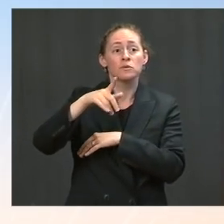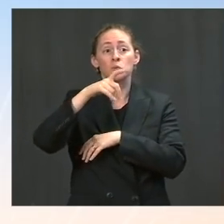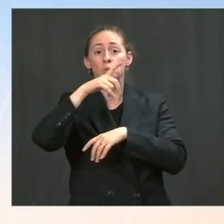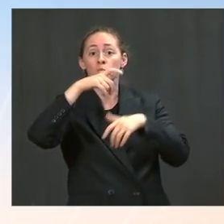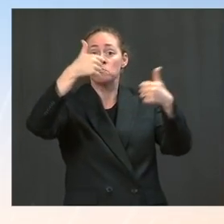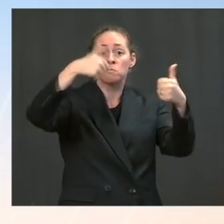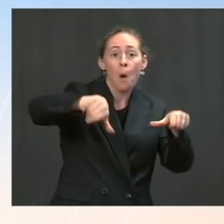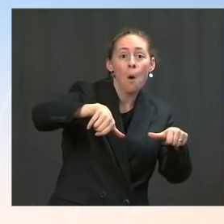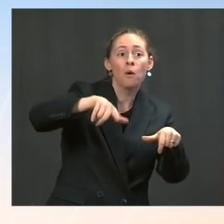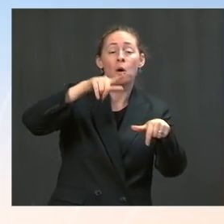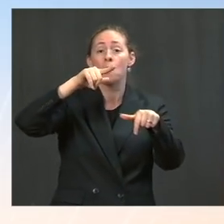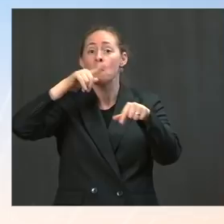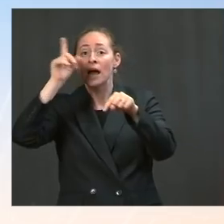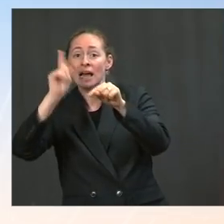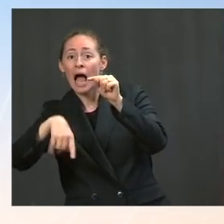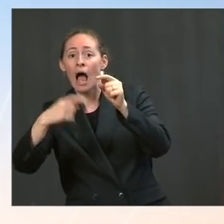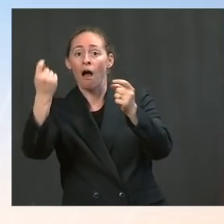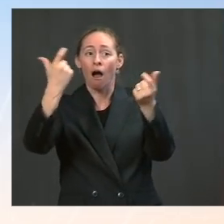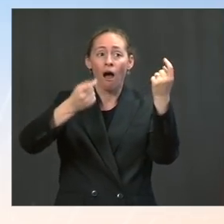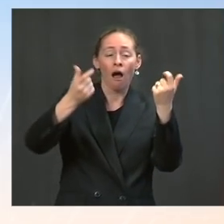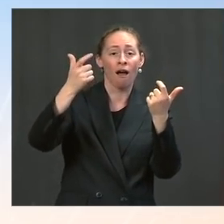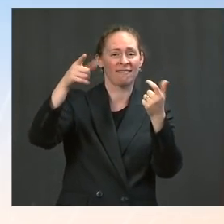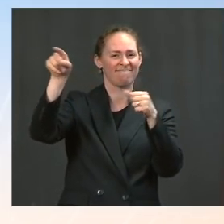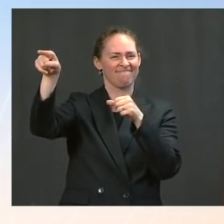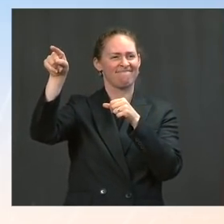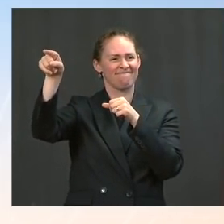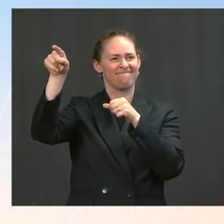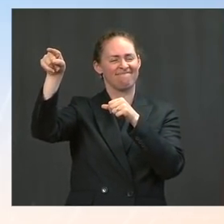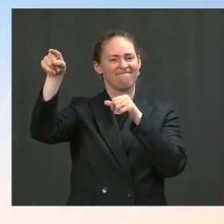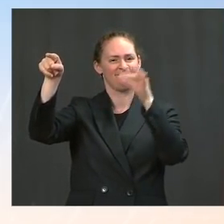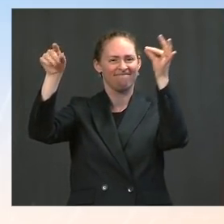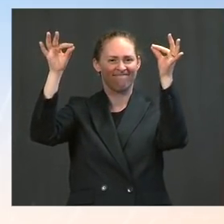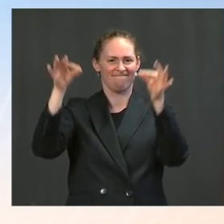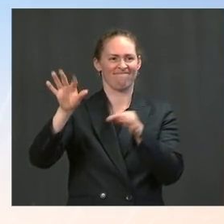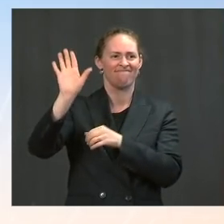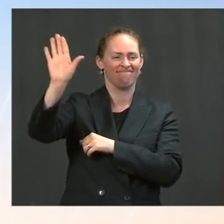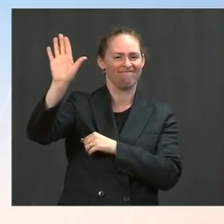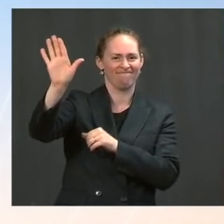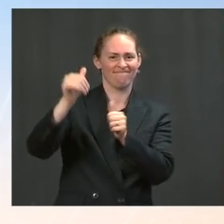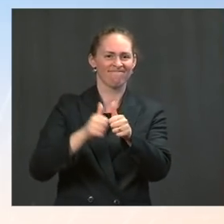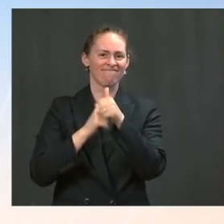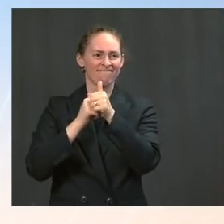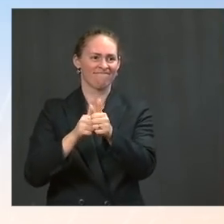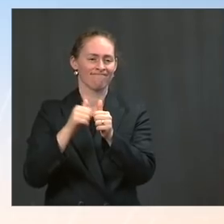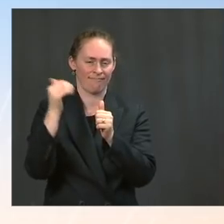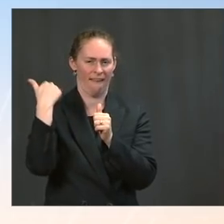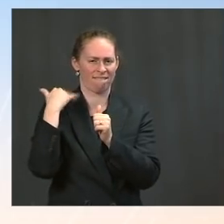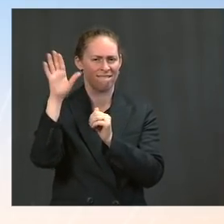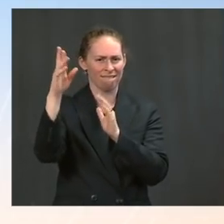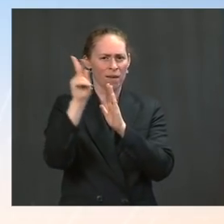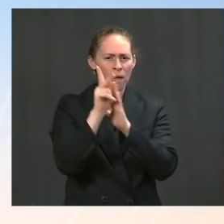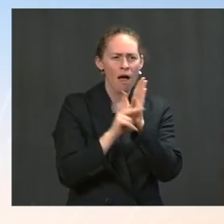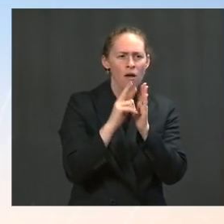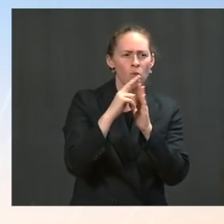also have their own criteria and rules in place, and they implement them. And that's their decision to do.